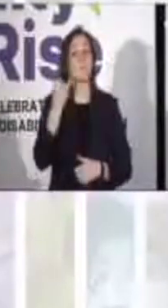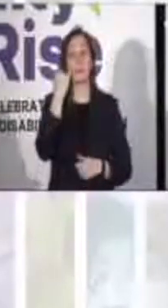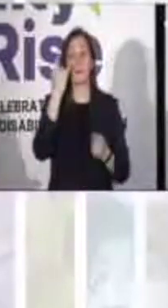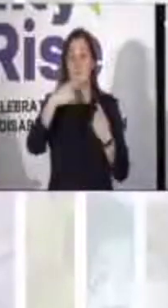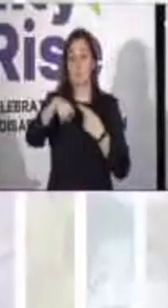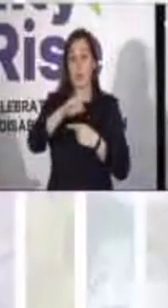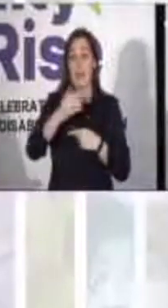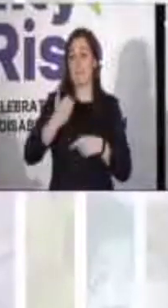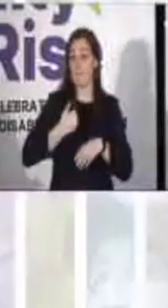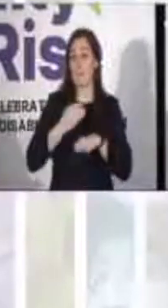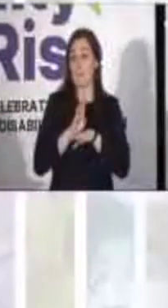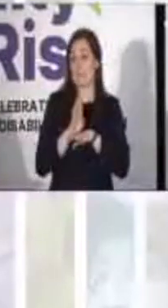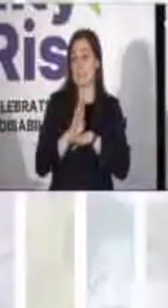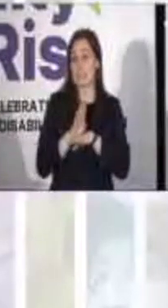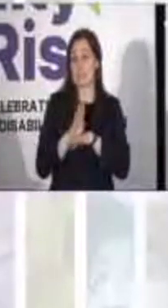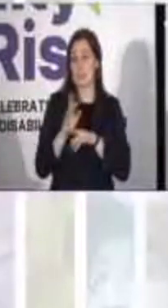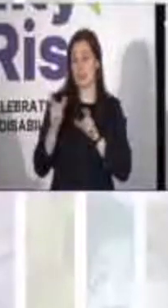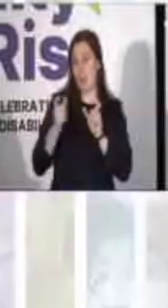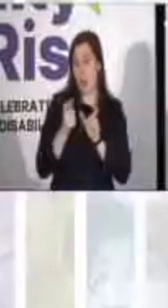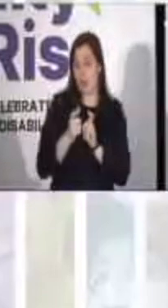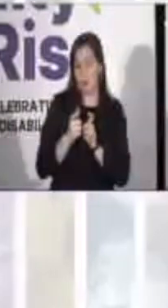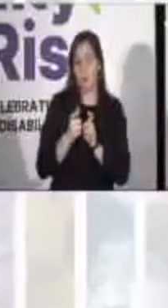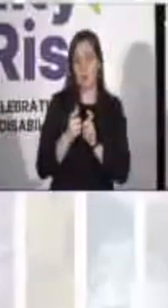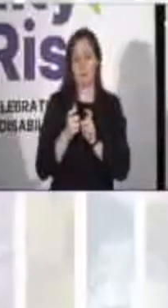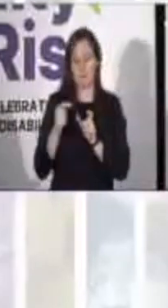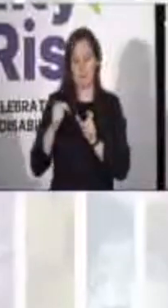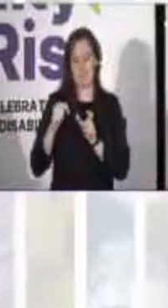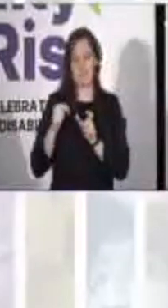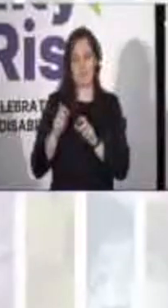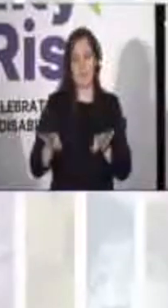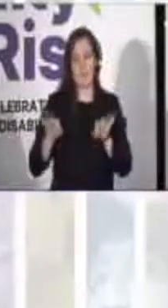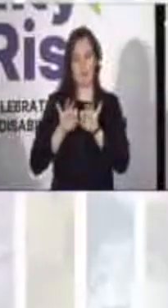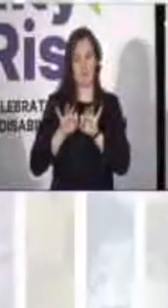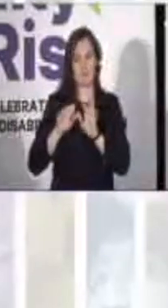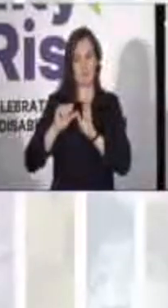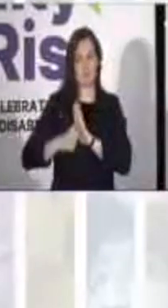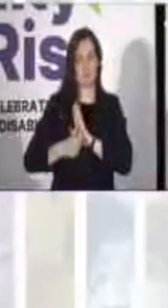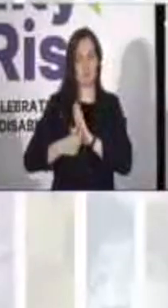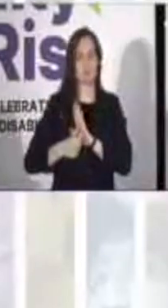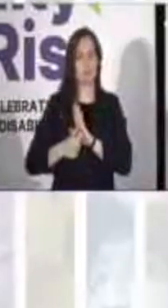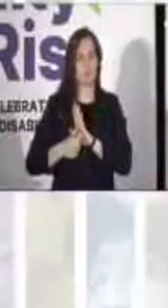AND AGAIN I REALLY WANT TO UNDERSCORE SMALL BECAUSE I THINK WHEN WE TALK ABOUT THESE TOPICS,